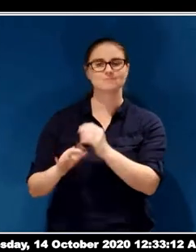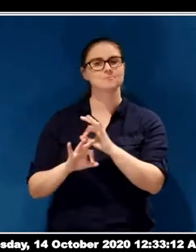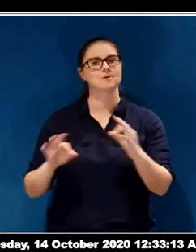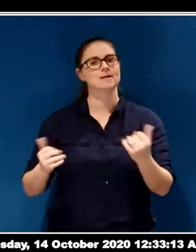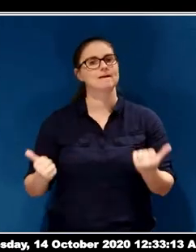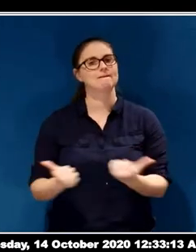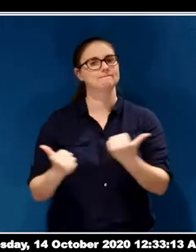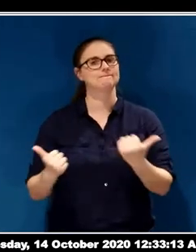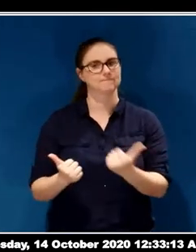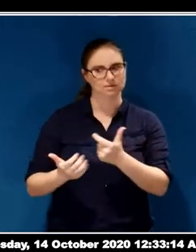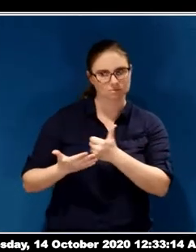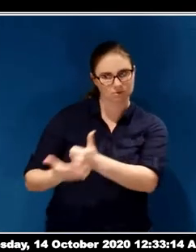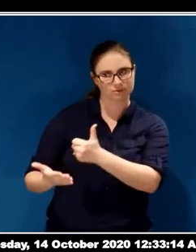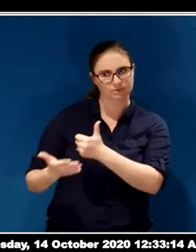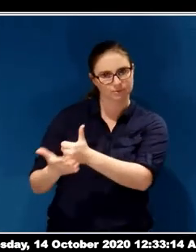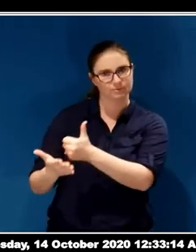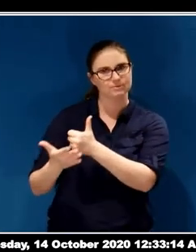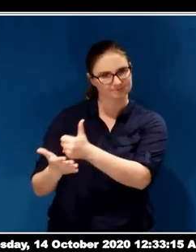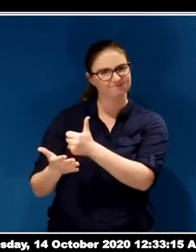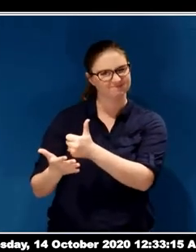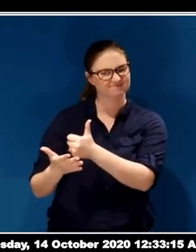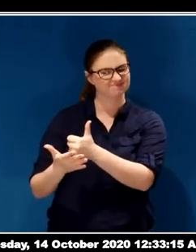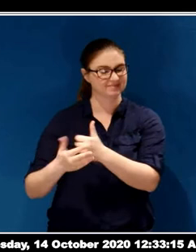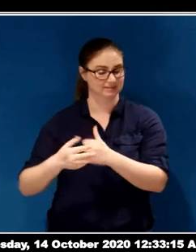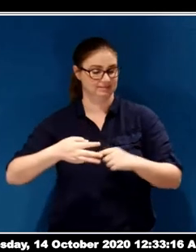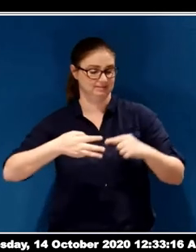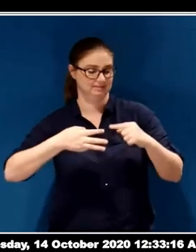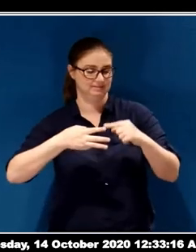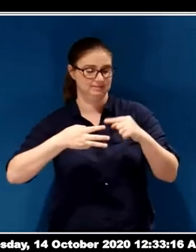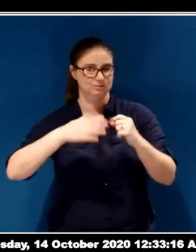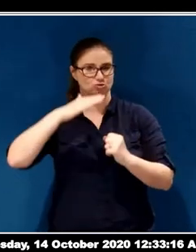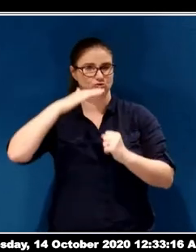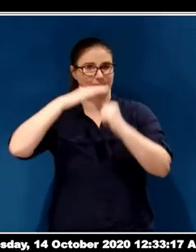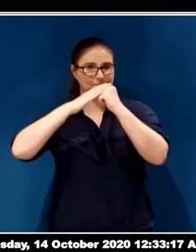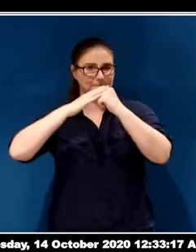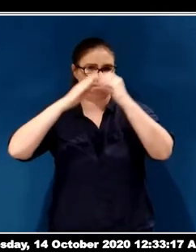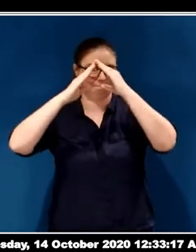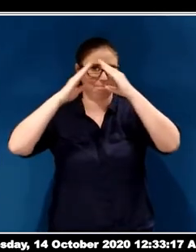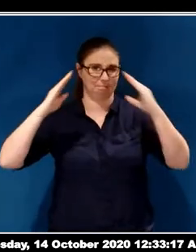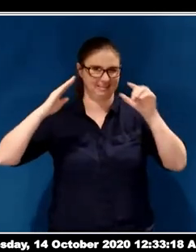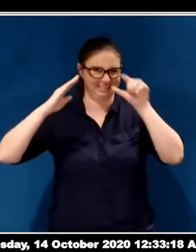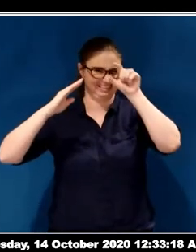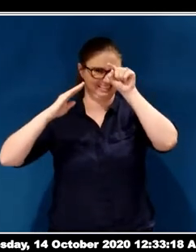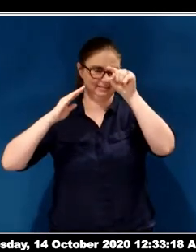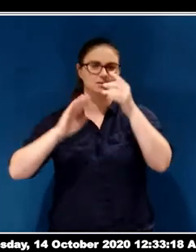time and sessions, hence that sliding scale of intensity, making them more